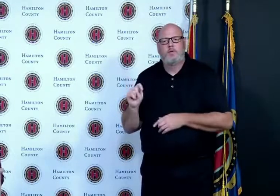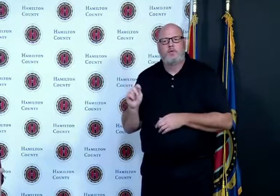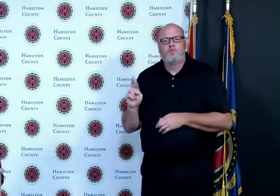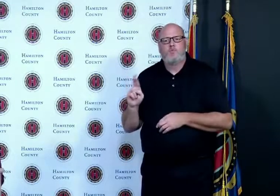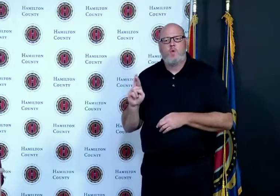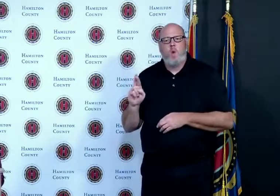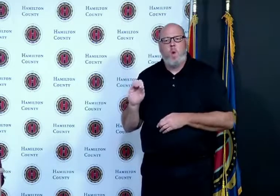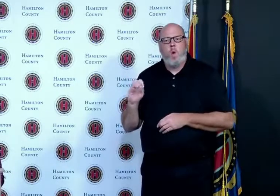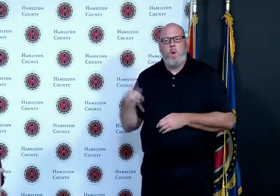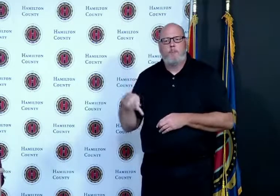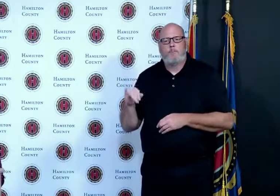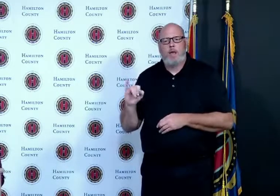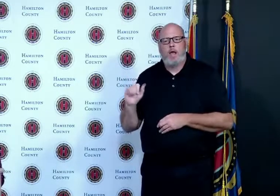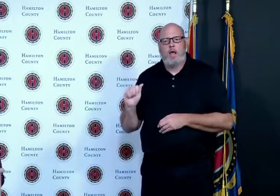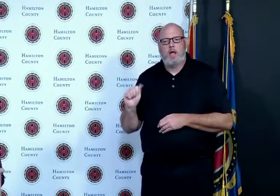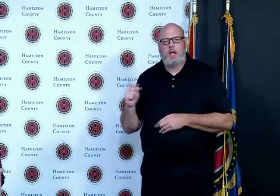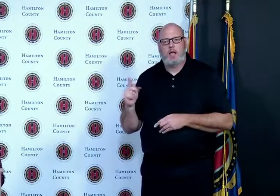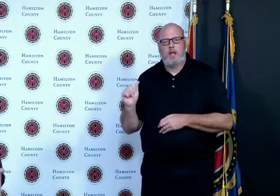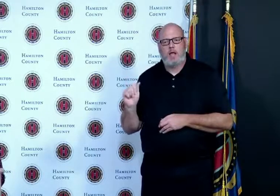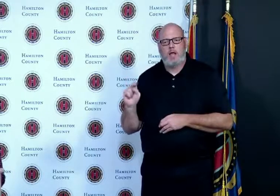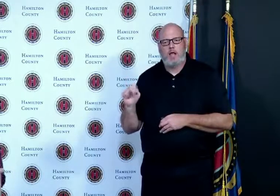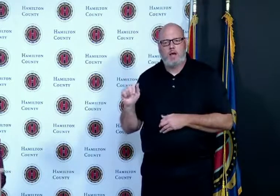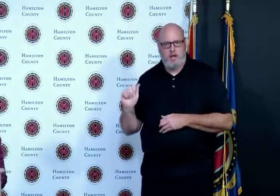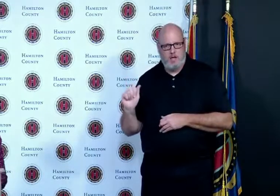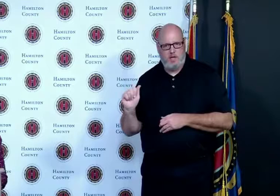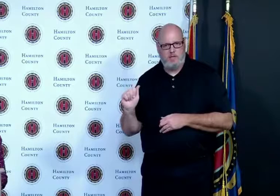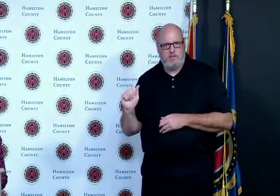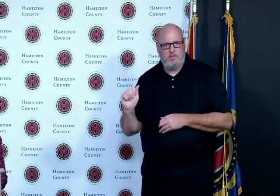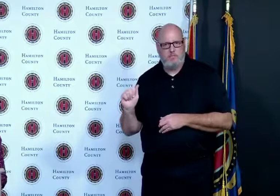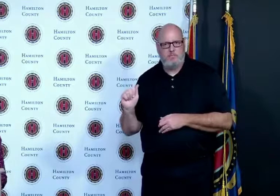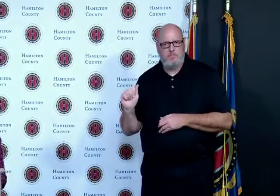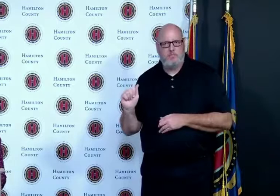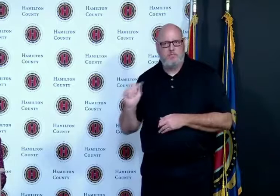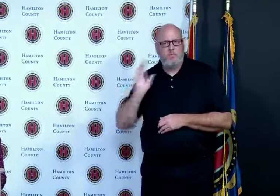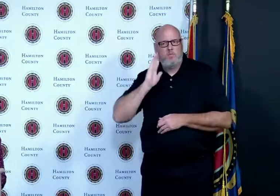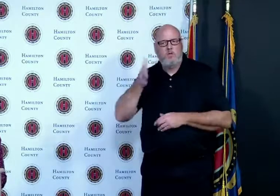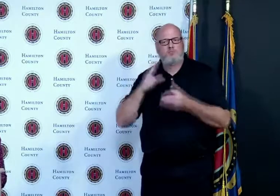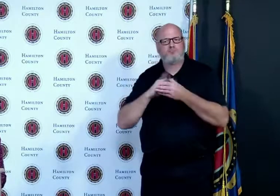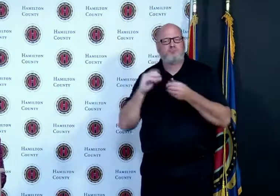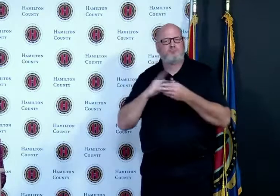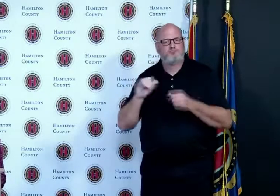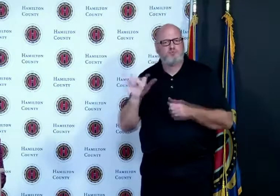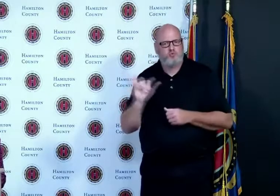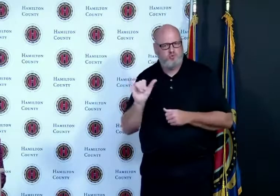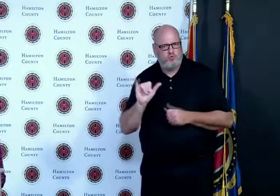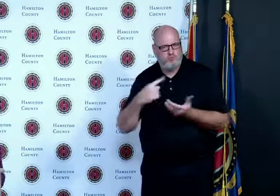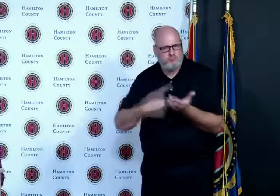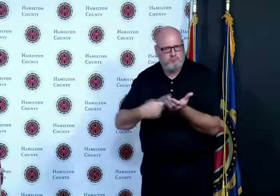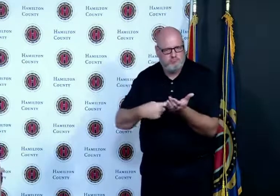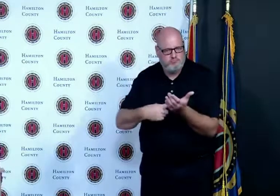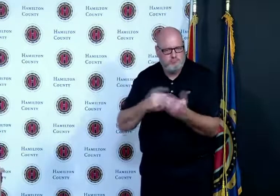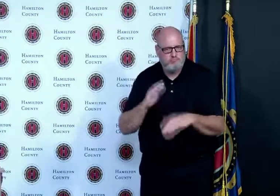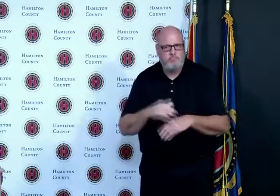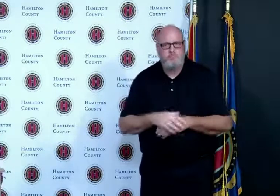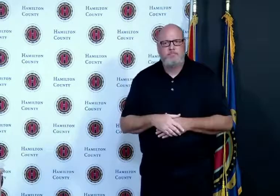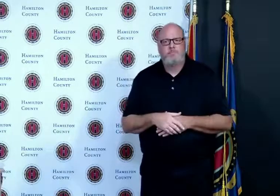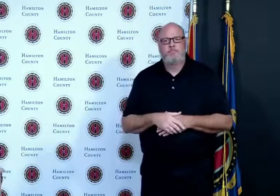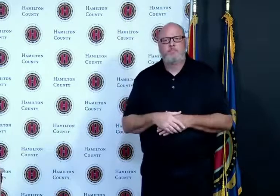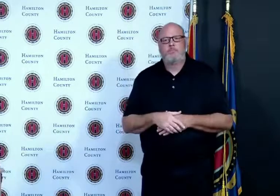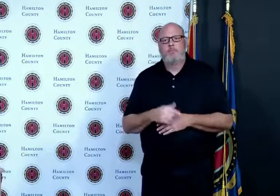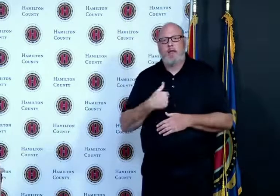vaccination story I also want to anecdotally say that I visited one of the sites a couple days ago